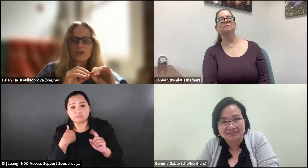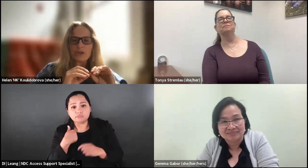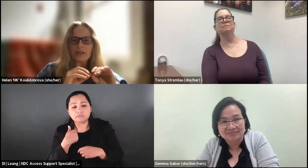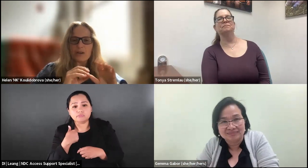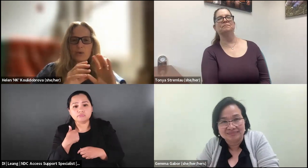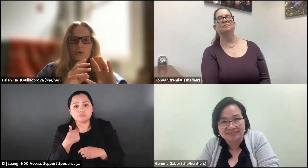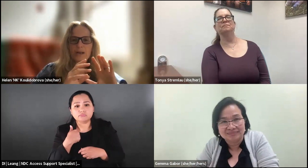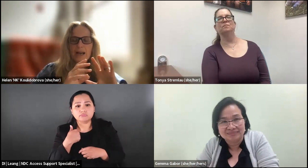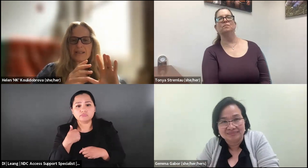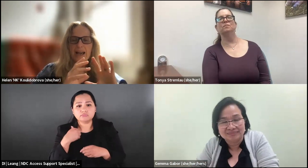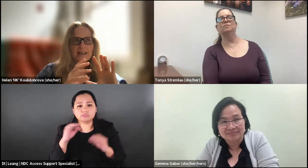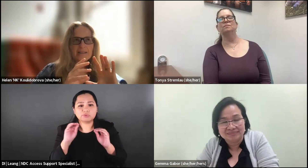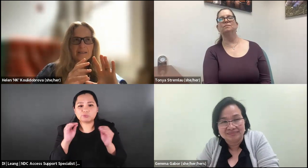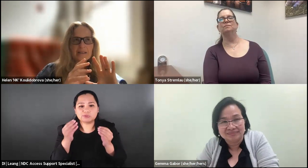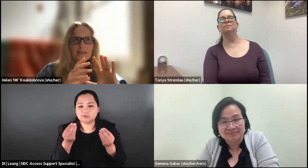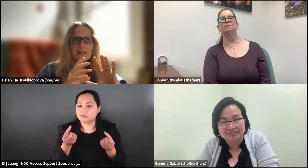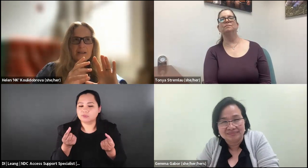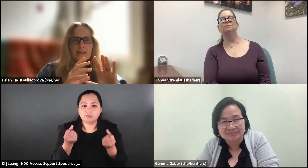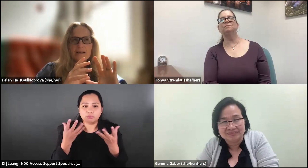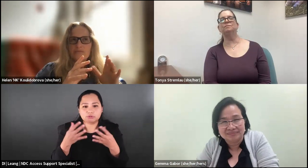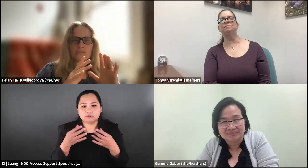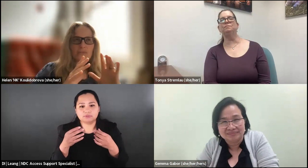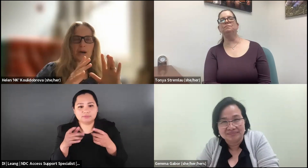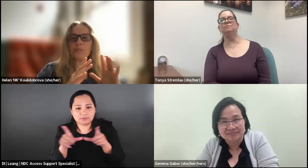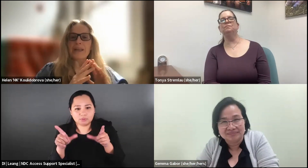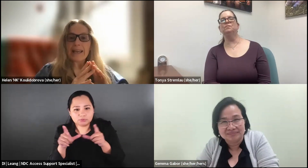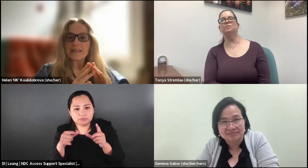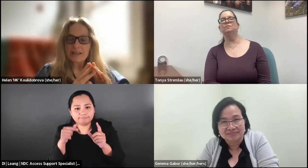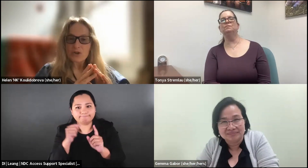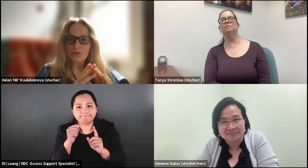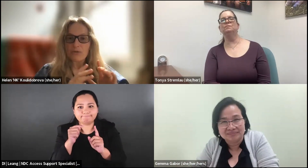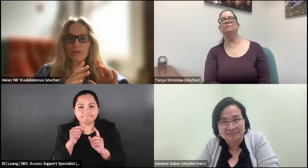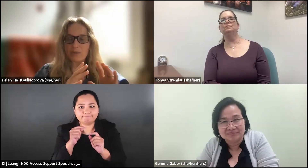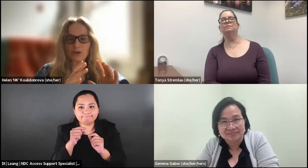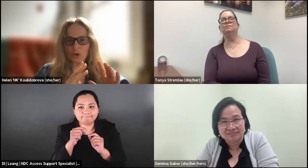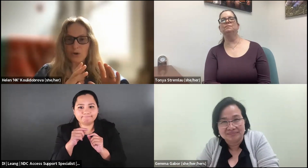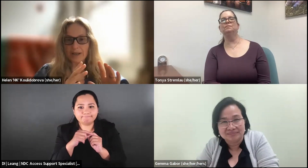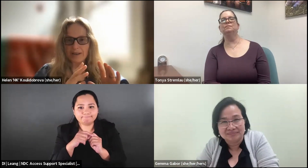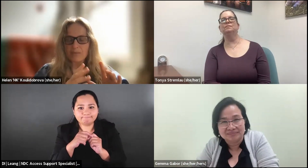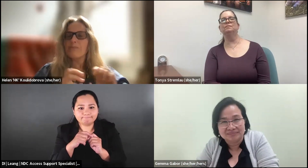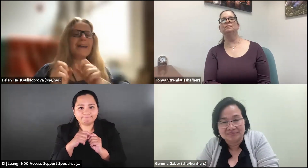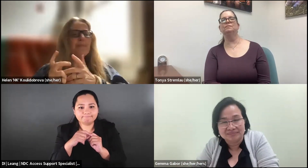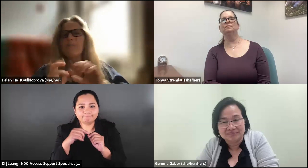especially who has had complicated history of language learning--